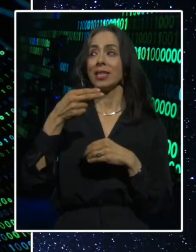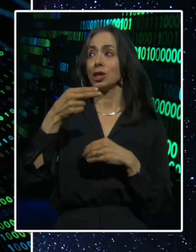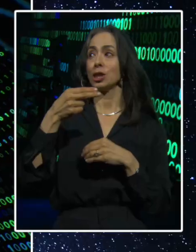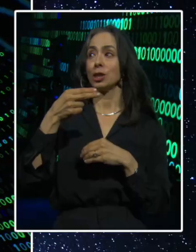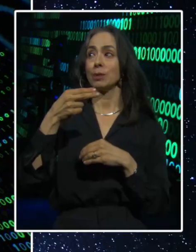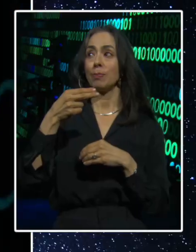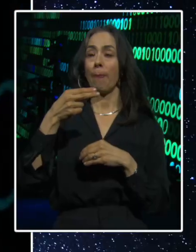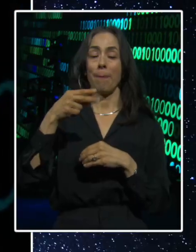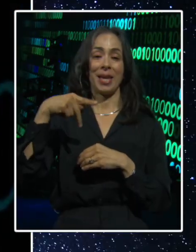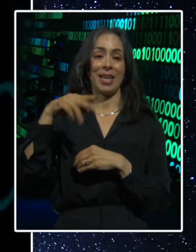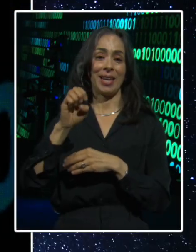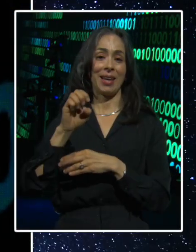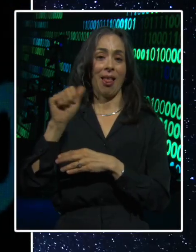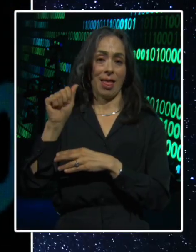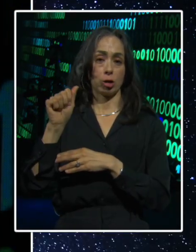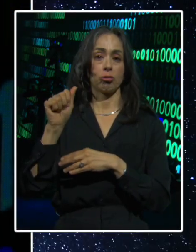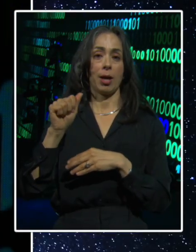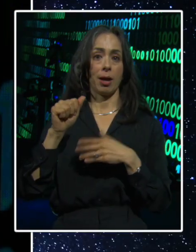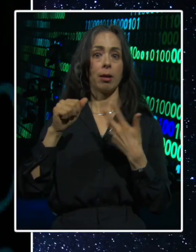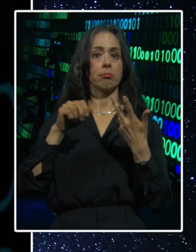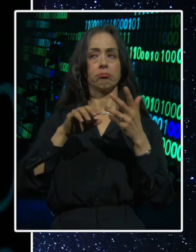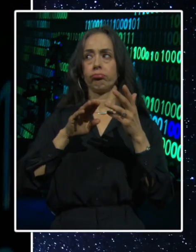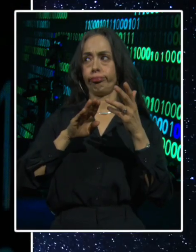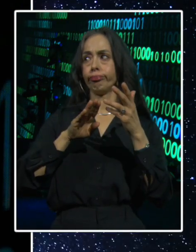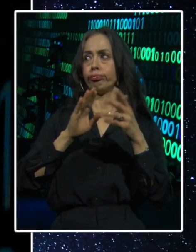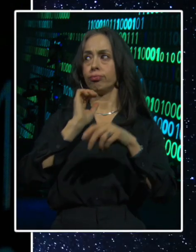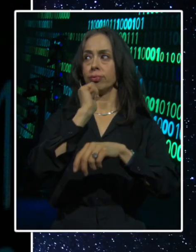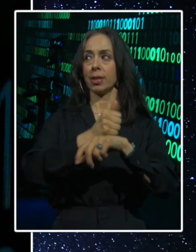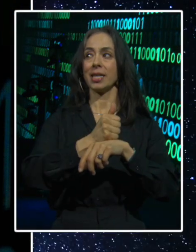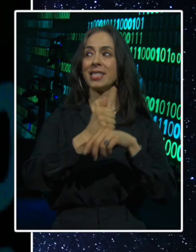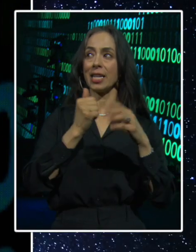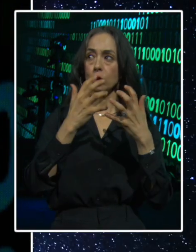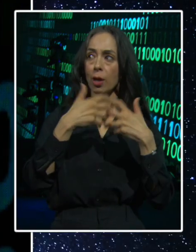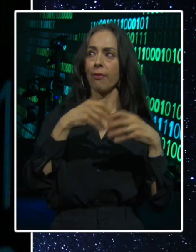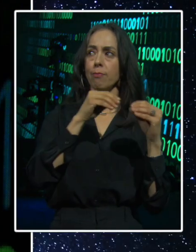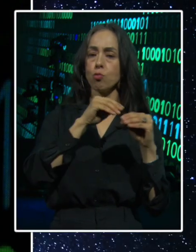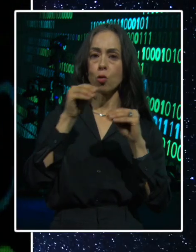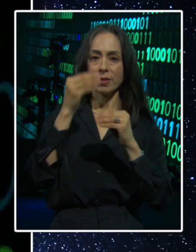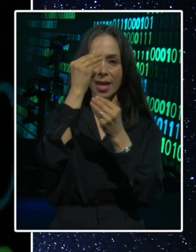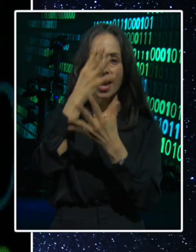HPE Alletra is designed to move data, contextualize it and secure it